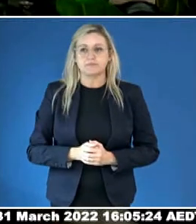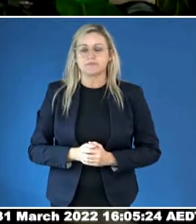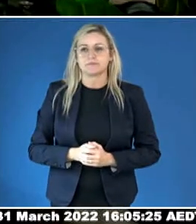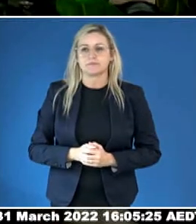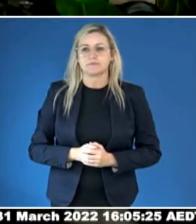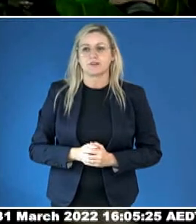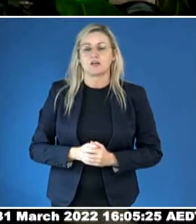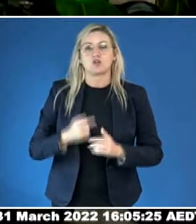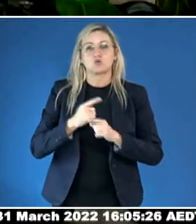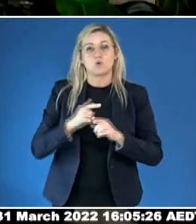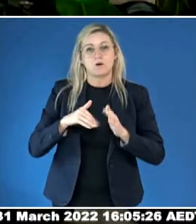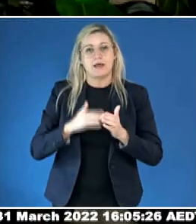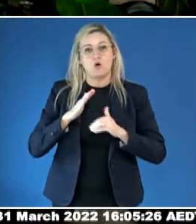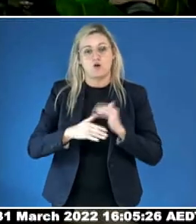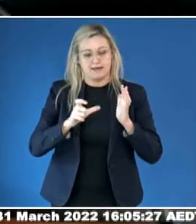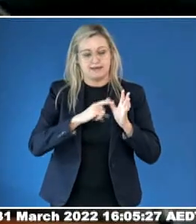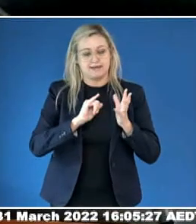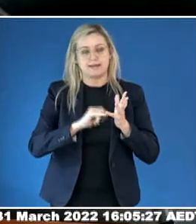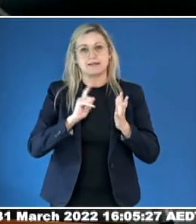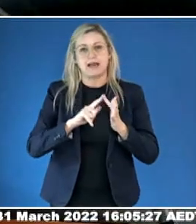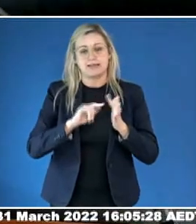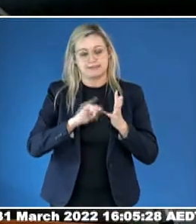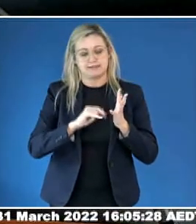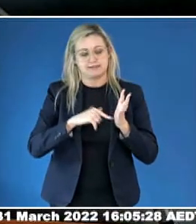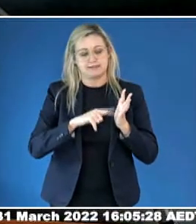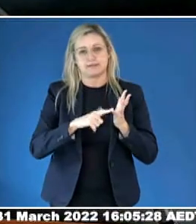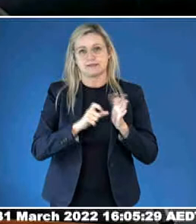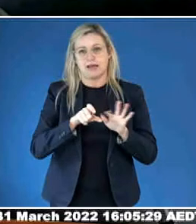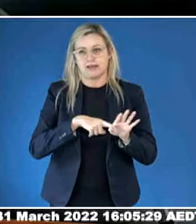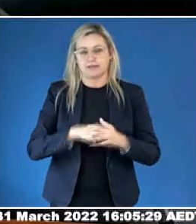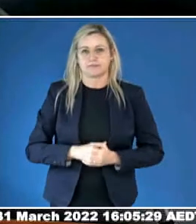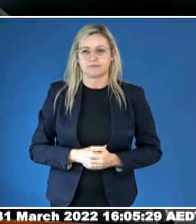study. MS EASTMAN: Thank you, Katie. It's Kate Eastman here.